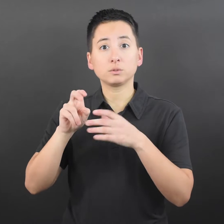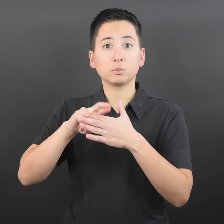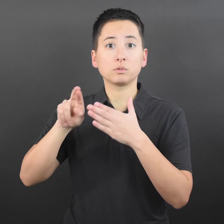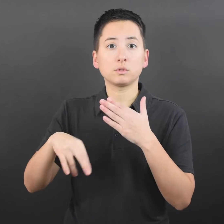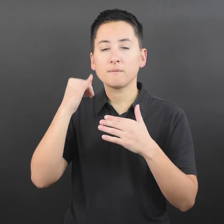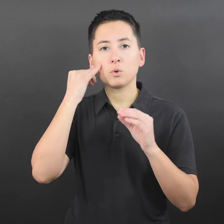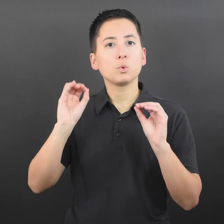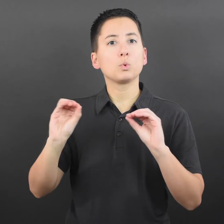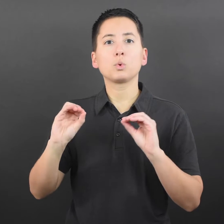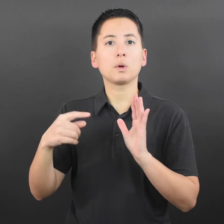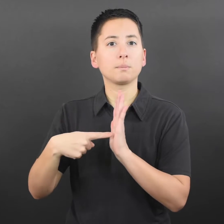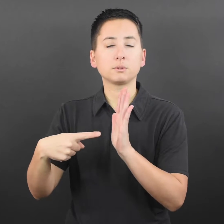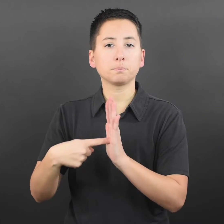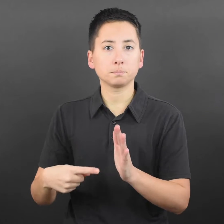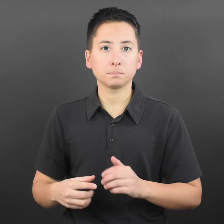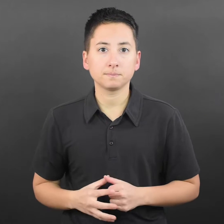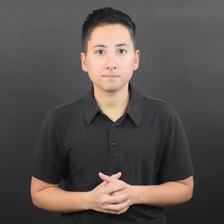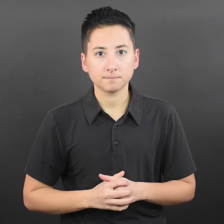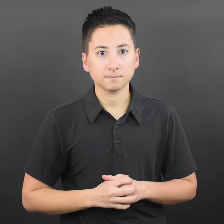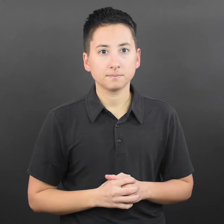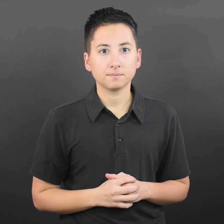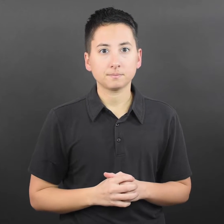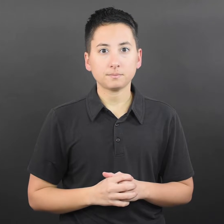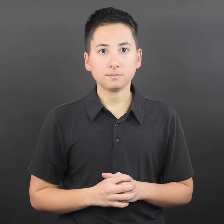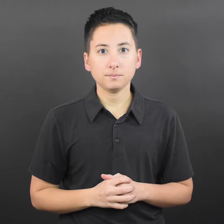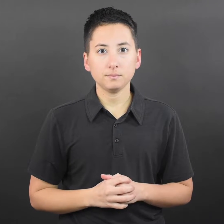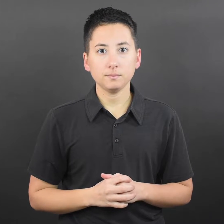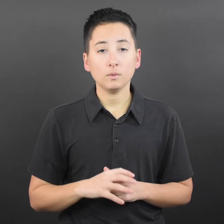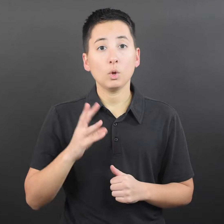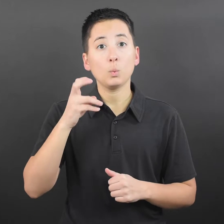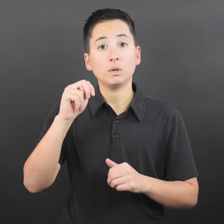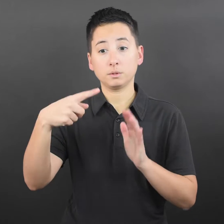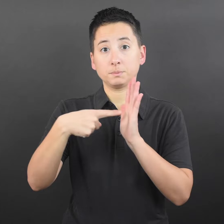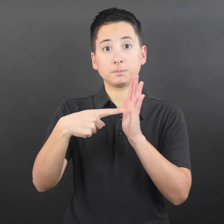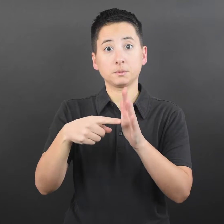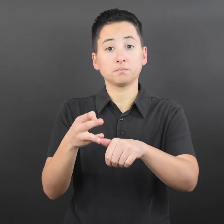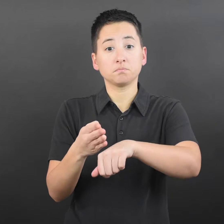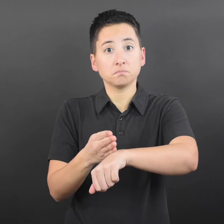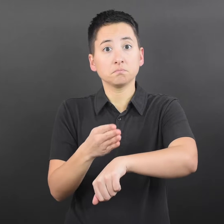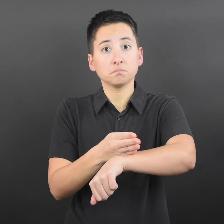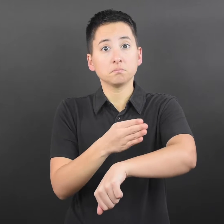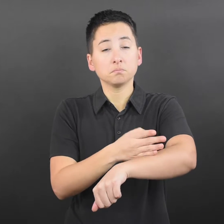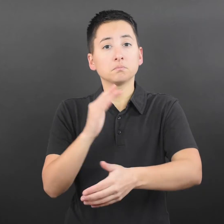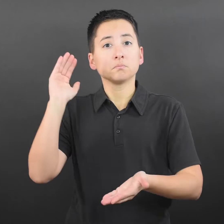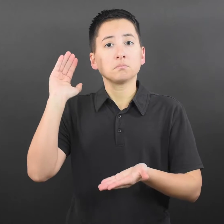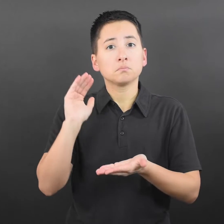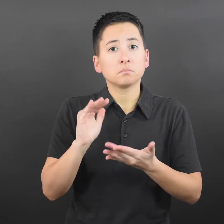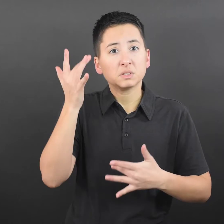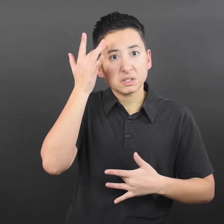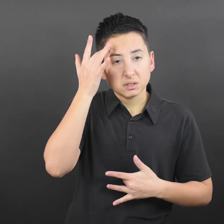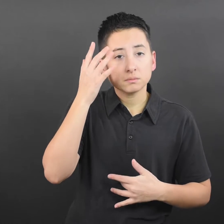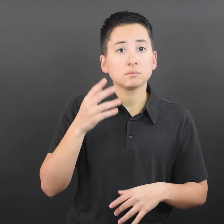onset (or a positive test if they are asymptomatic) with improvement of symptoms